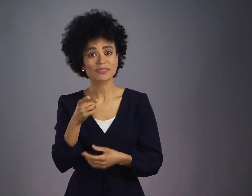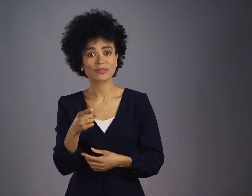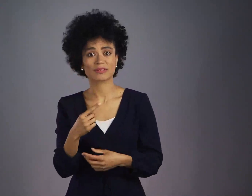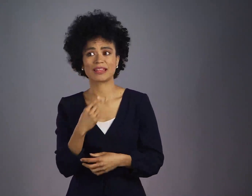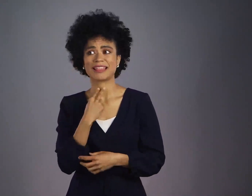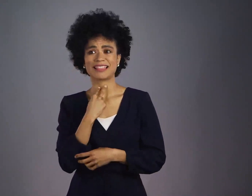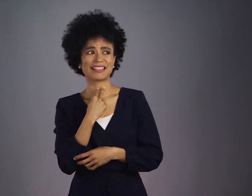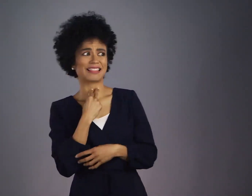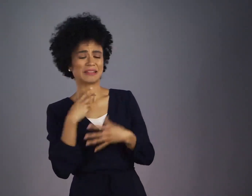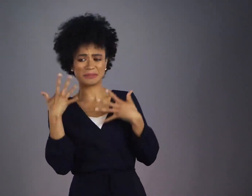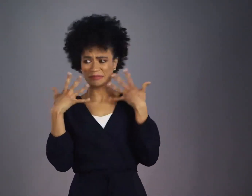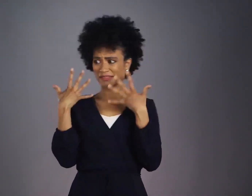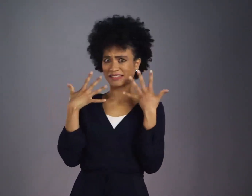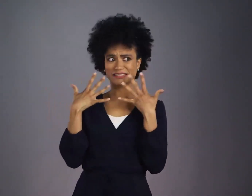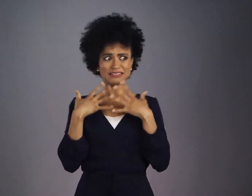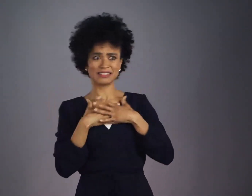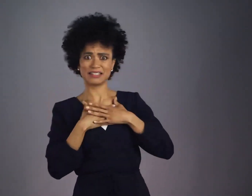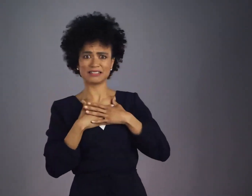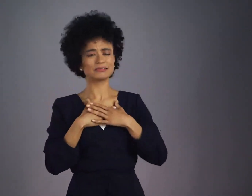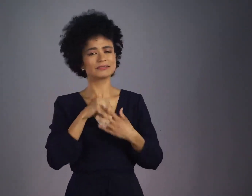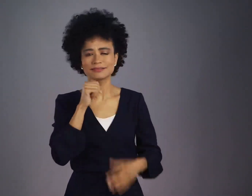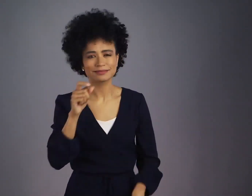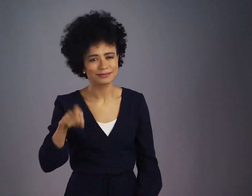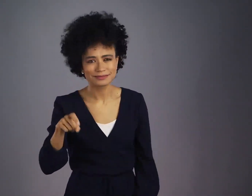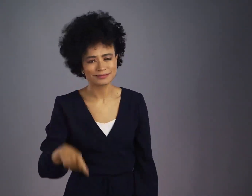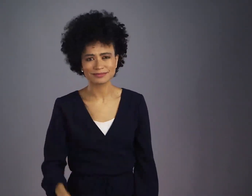We find that most of this embarrassment is unnecessary.